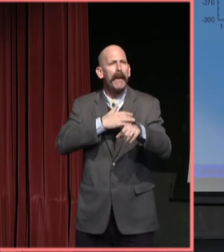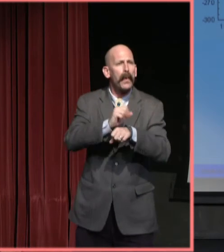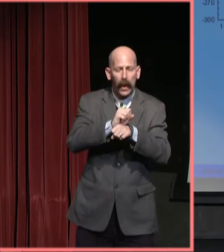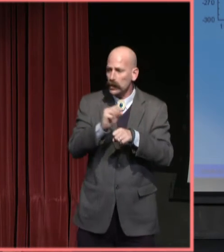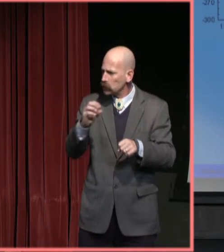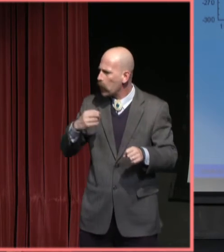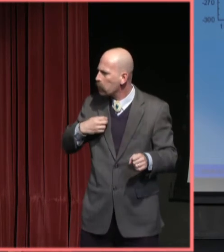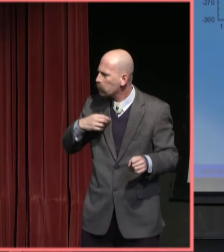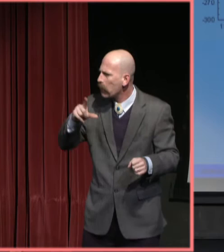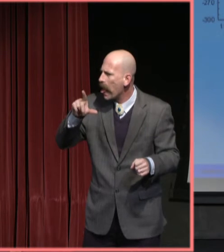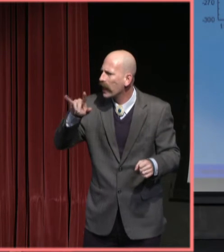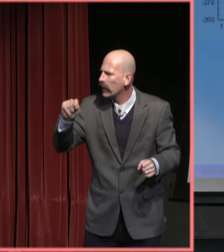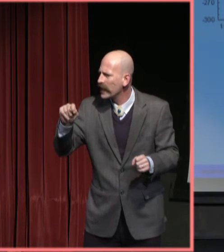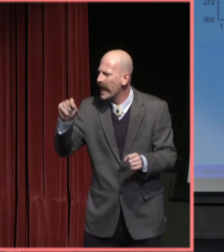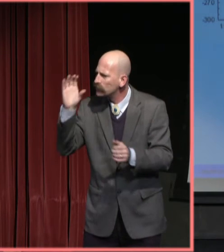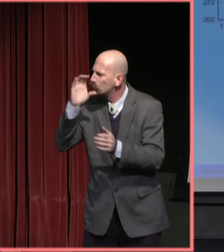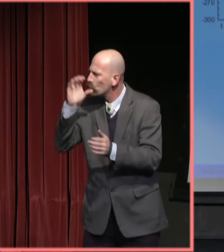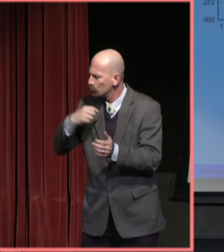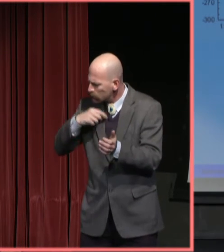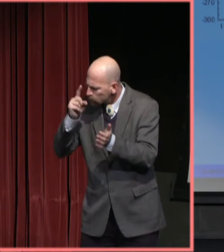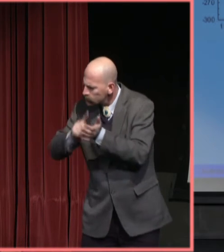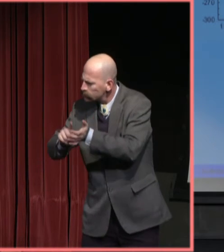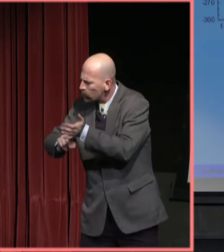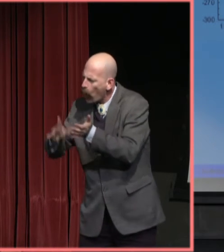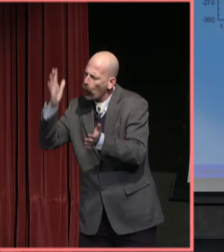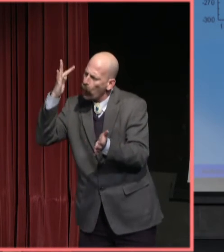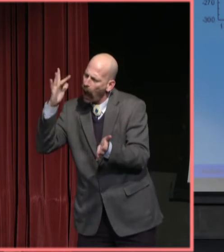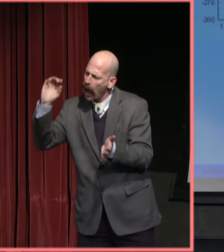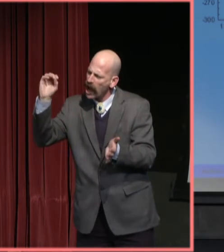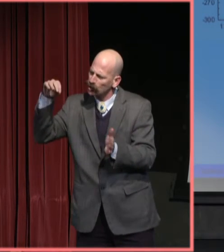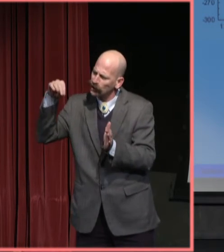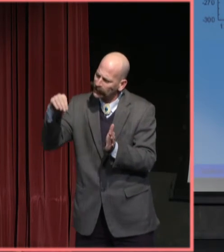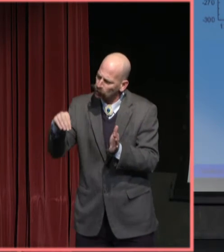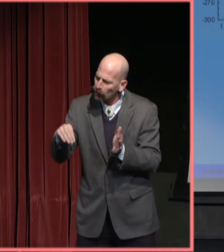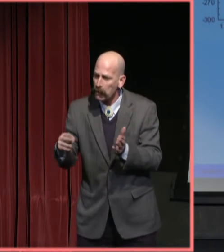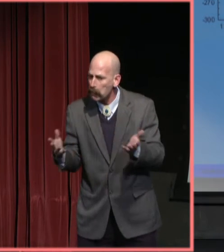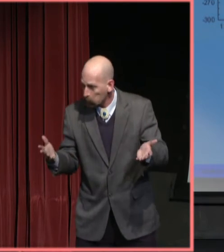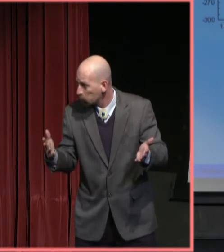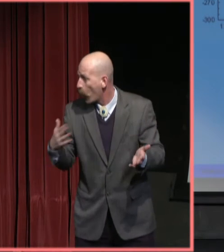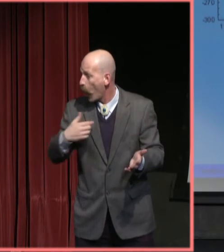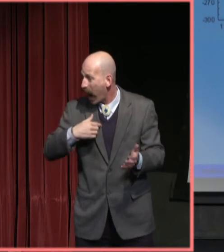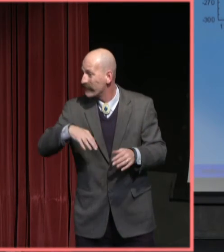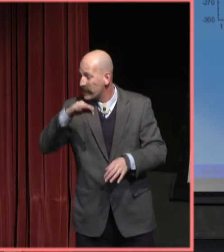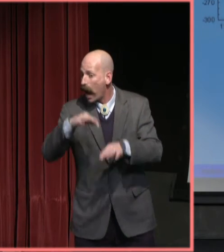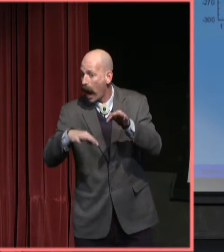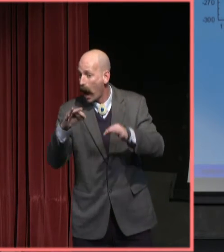for other reasons why oxygen might be decreasing in the atmosphere and during my literature search, this is what I found.